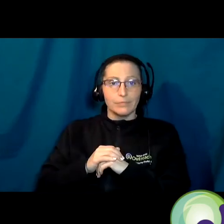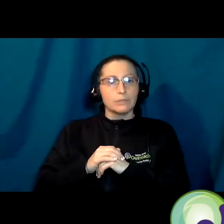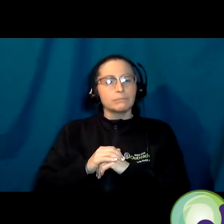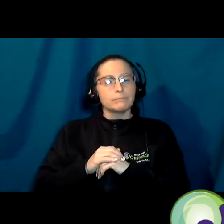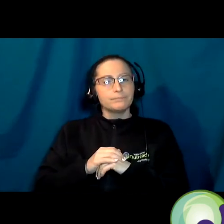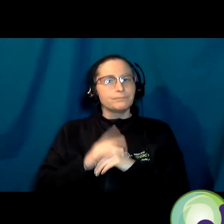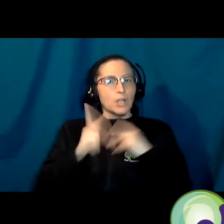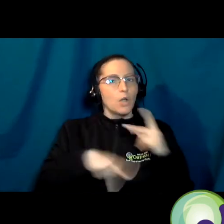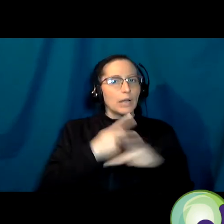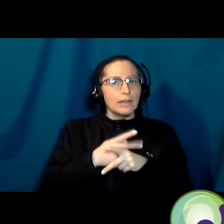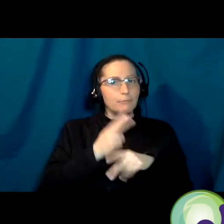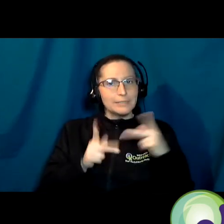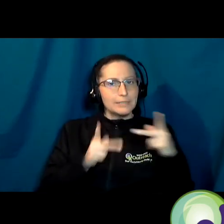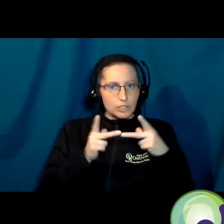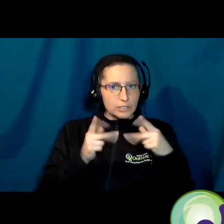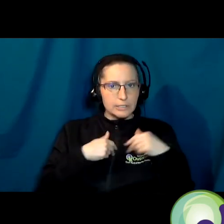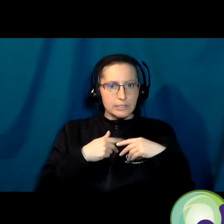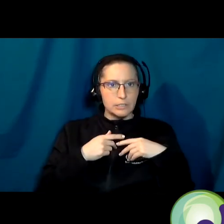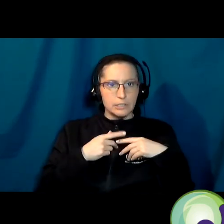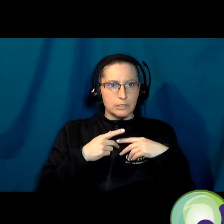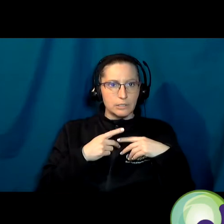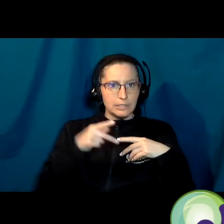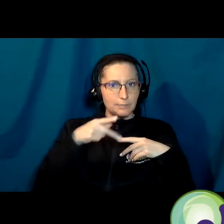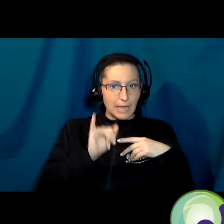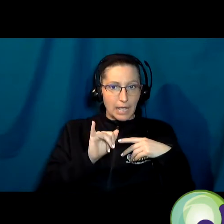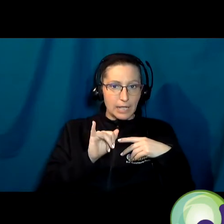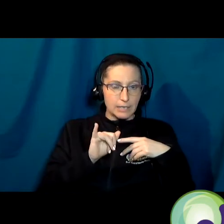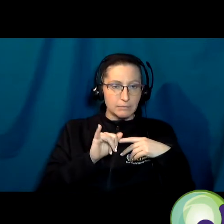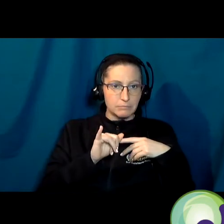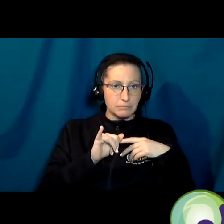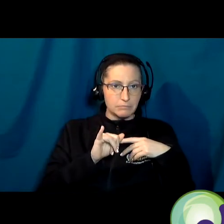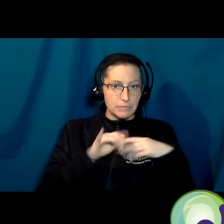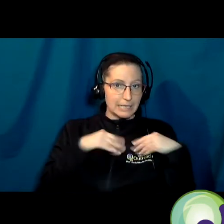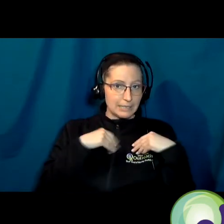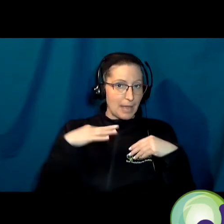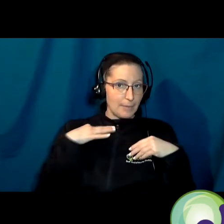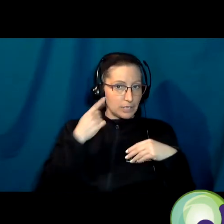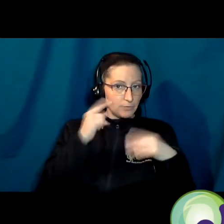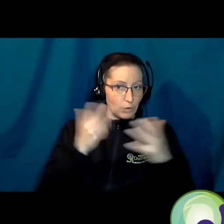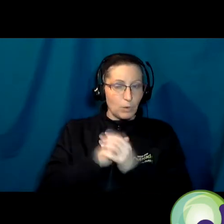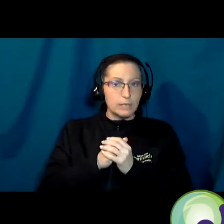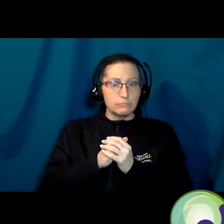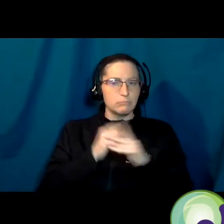of positions does PI accept applications for? So what kind of positions are within the company?